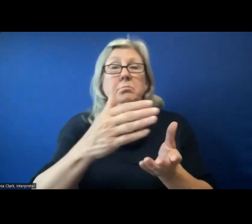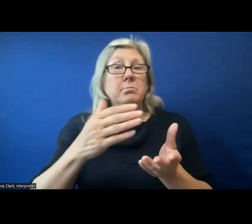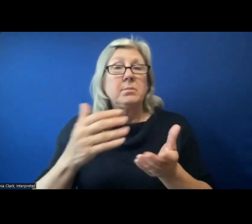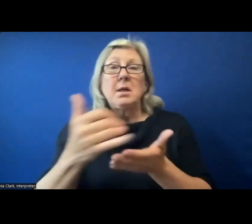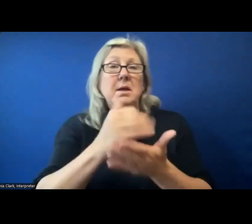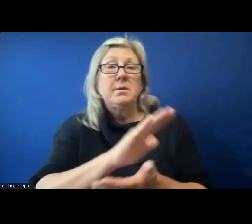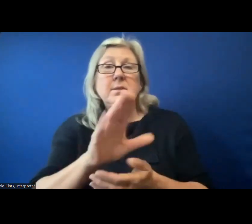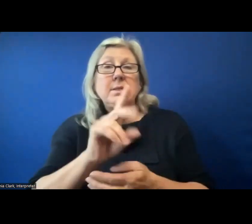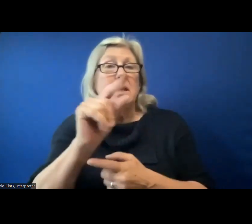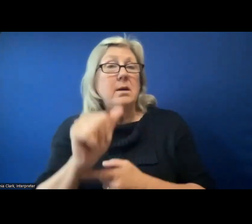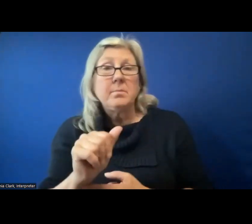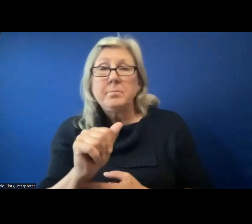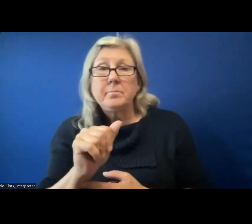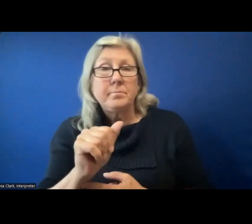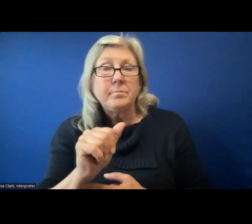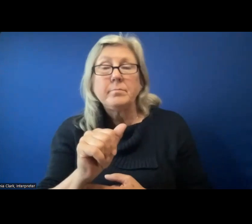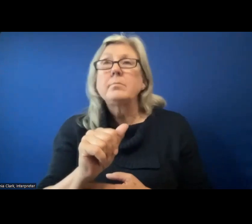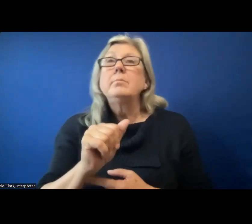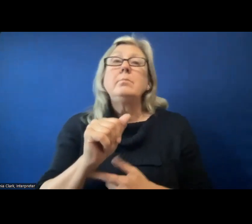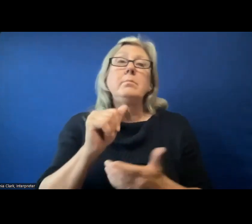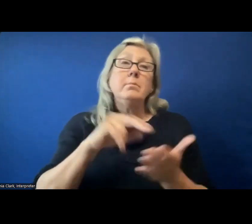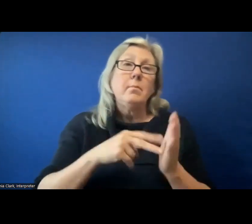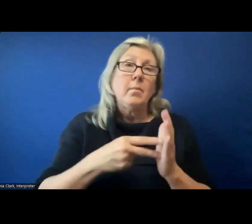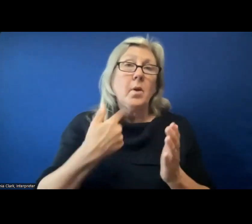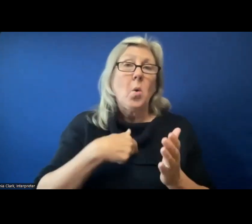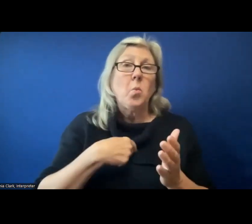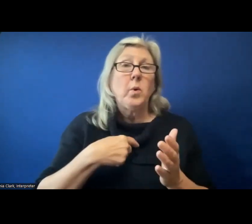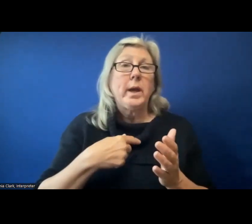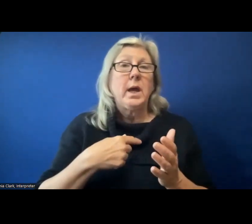data collection. As such, we deprive essential information